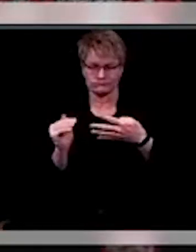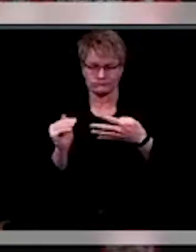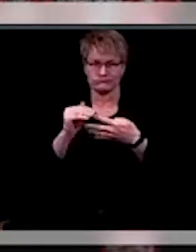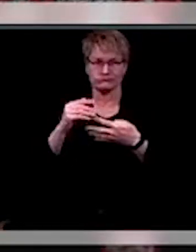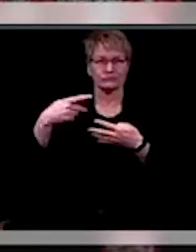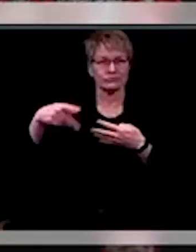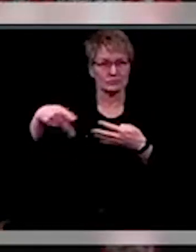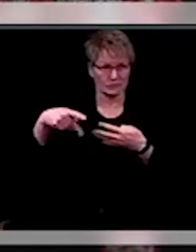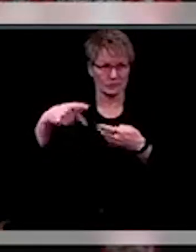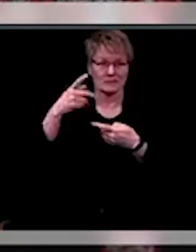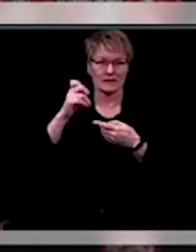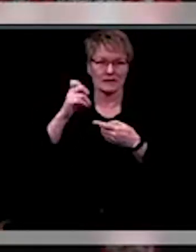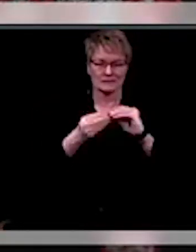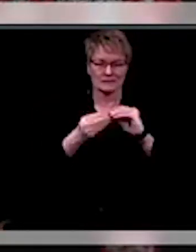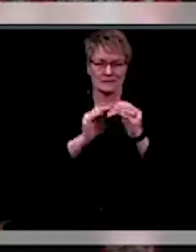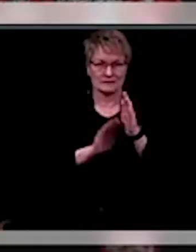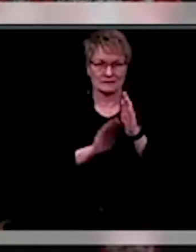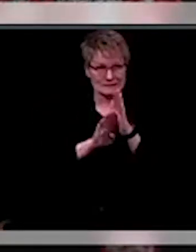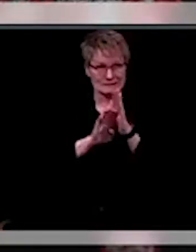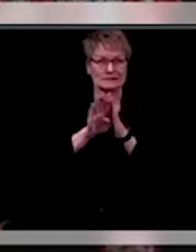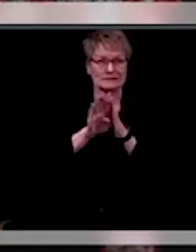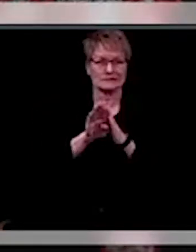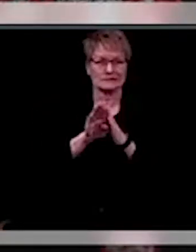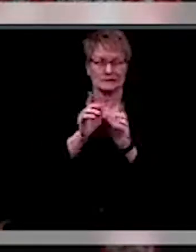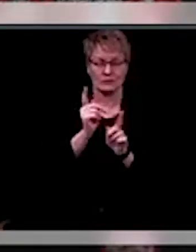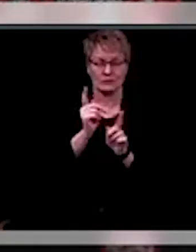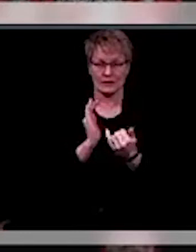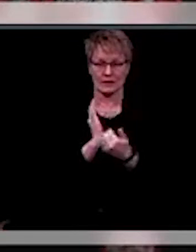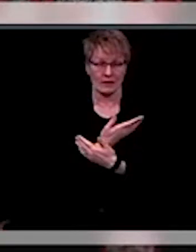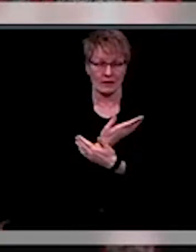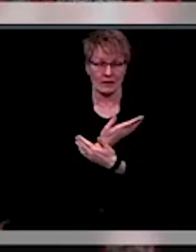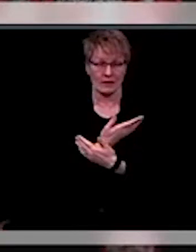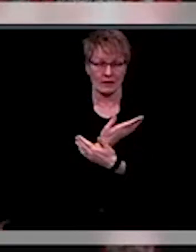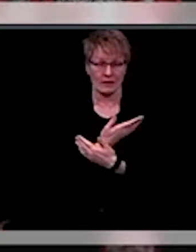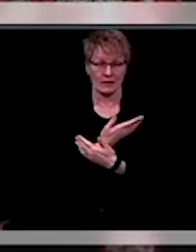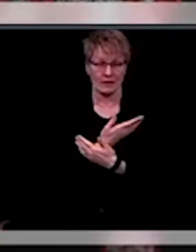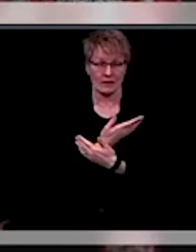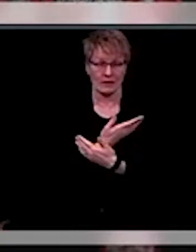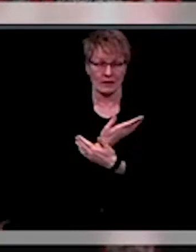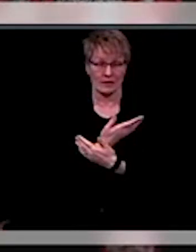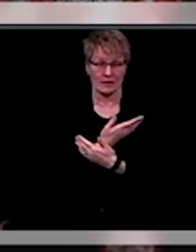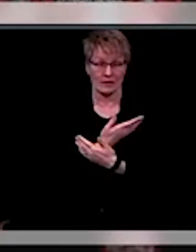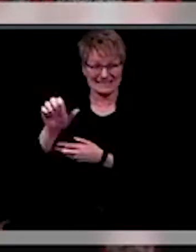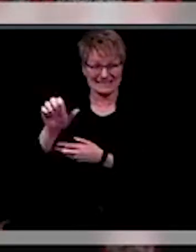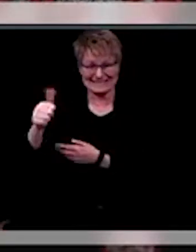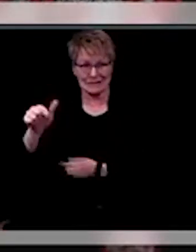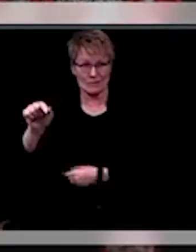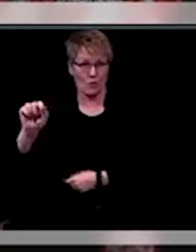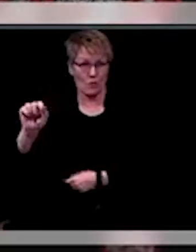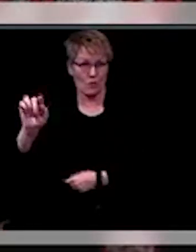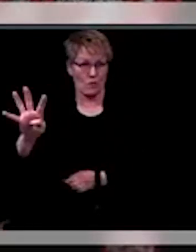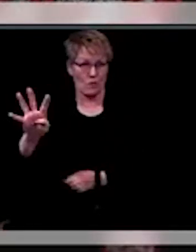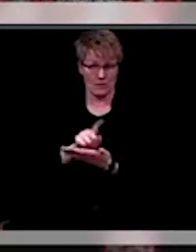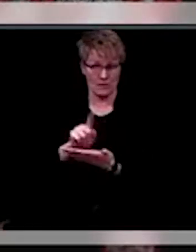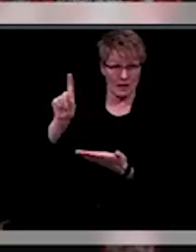case rate is 10.4. Last week, it was 7.5 and anything over seven puts us in the